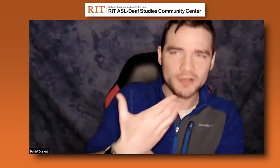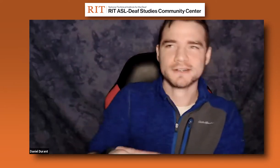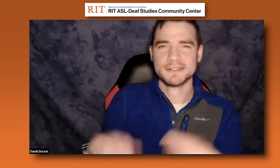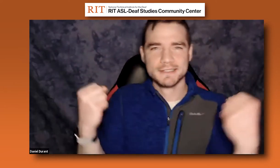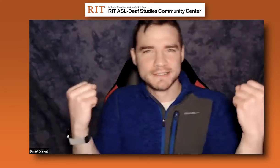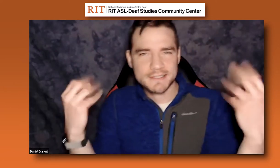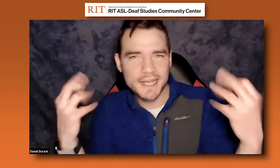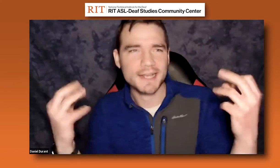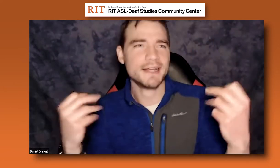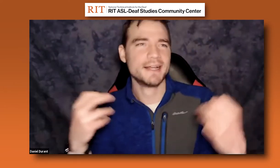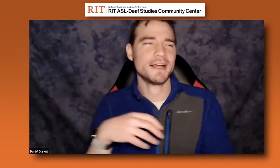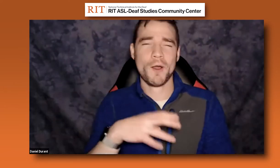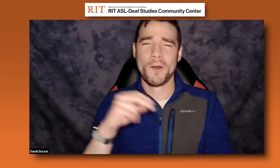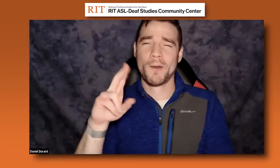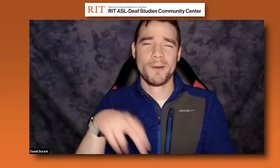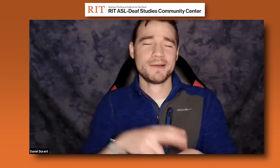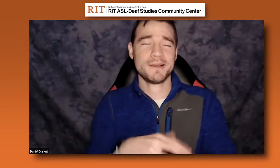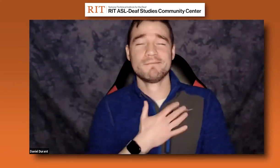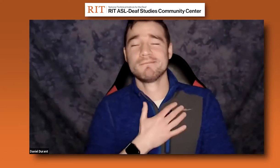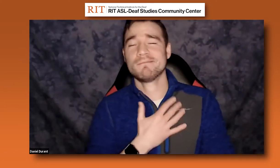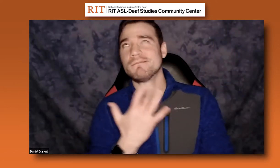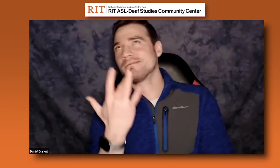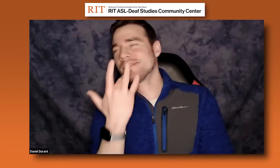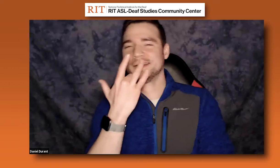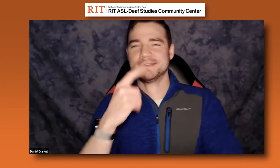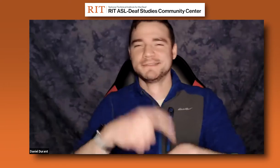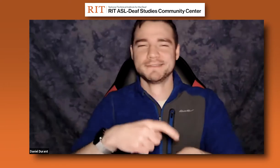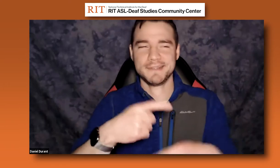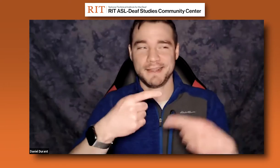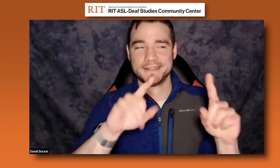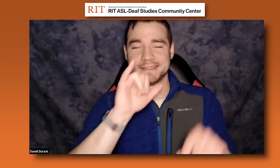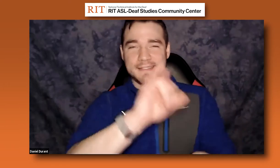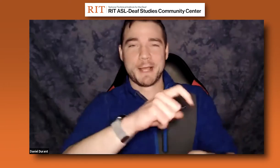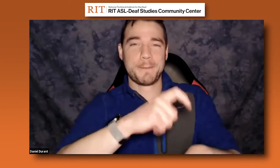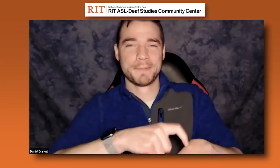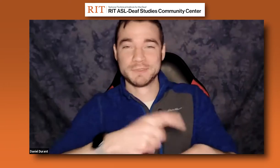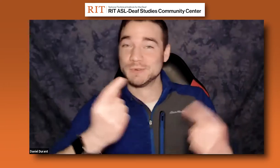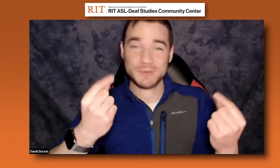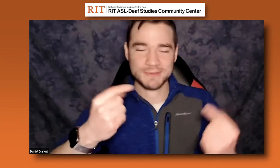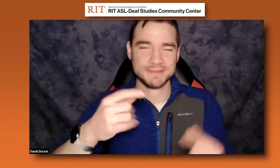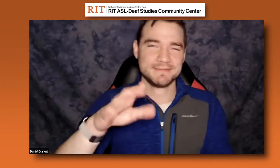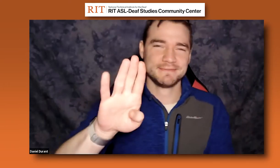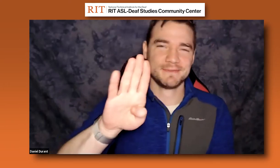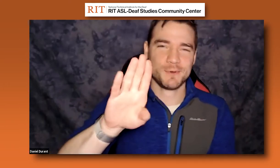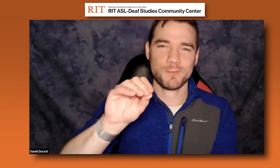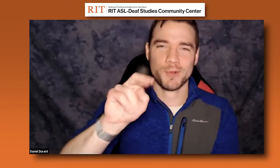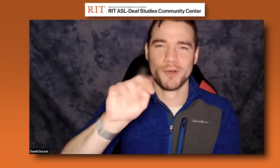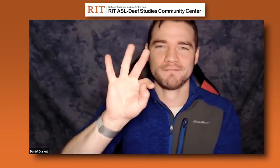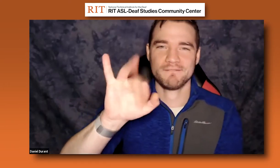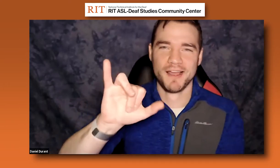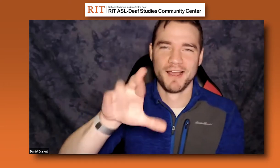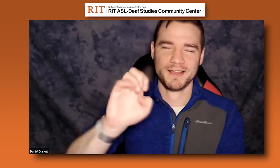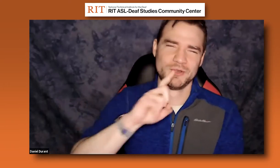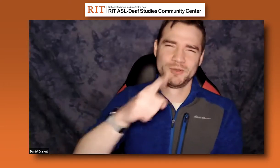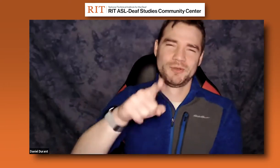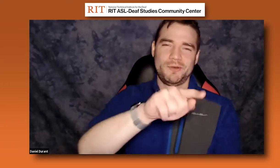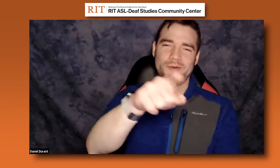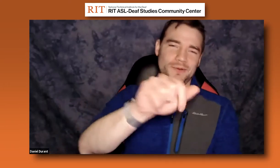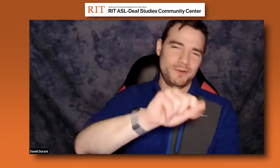I started to learn about Deaf culture, and I saw more signing and, oh, one of my favorite times there was sitting around the bonfire.